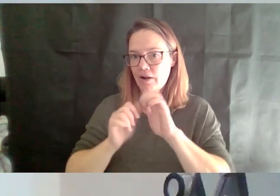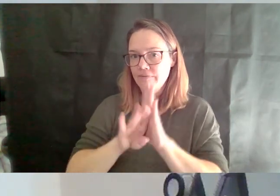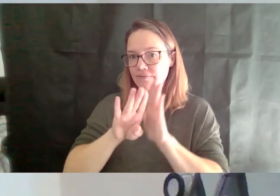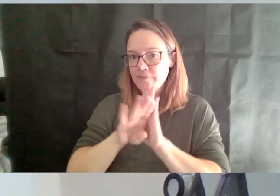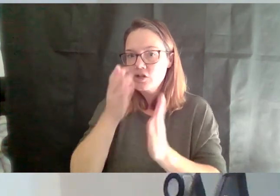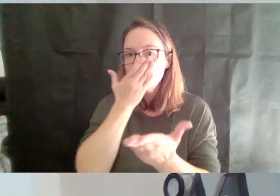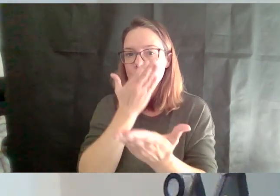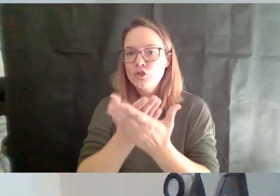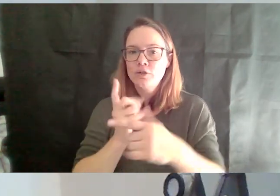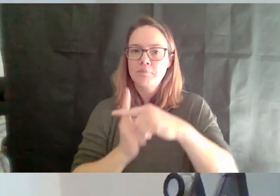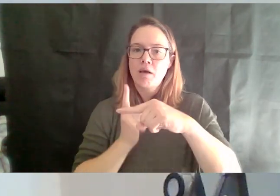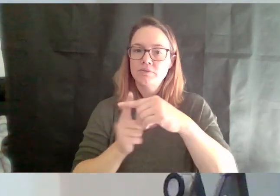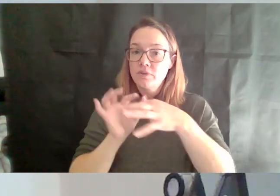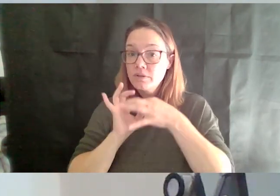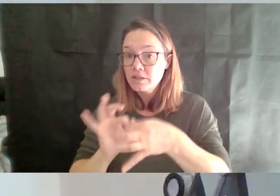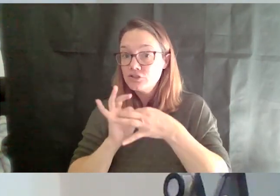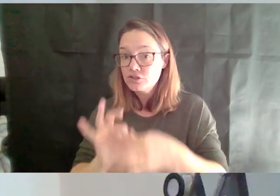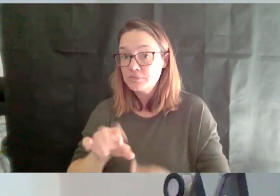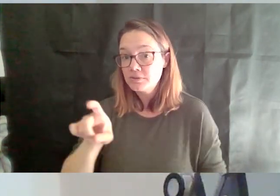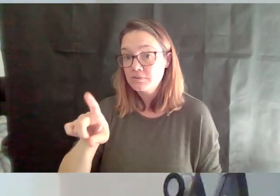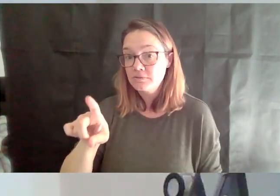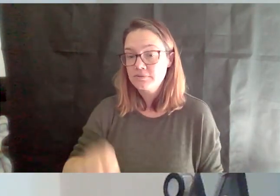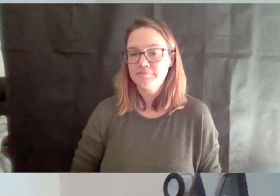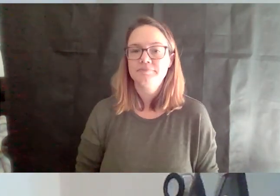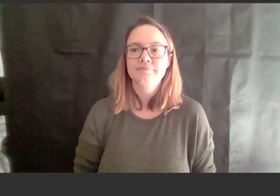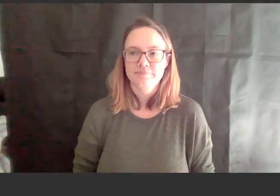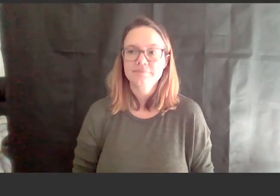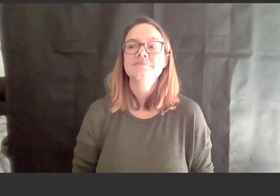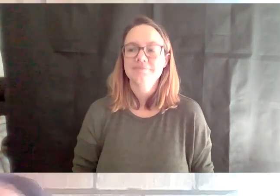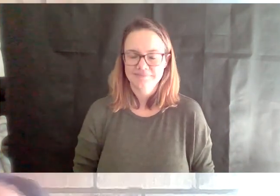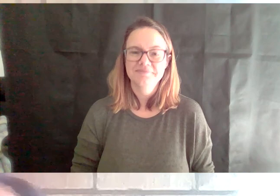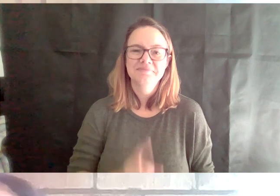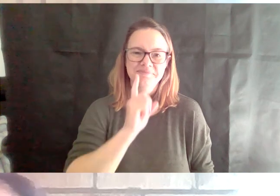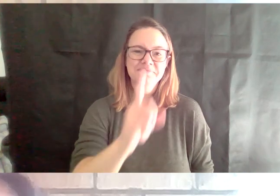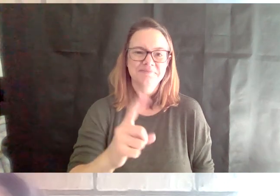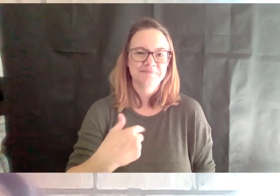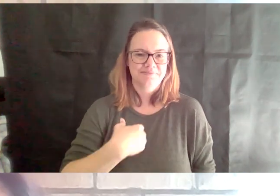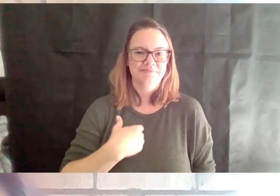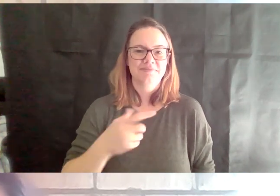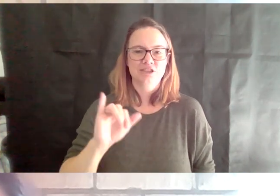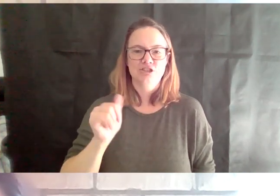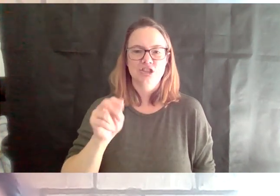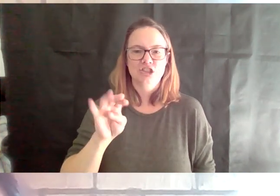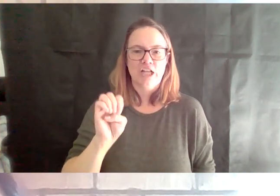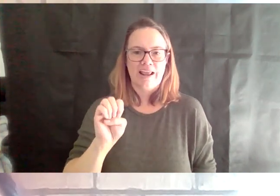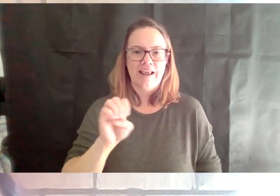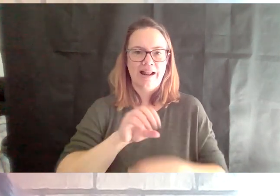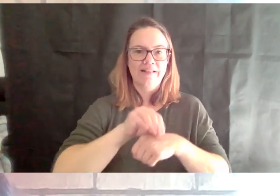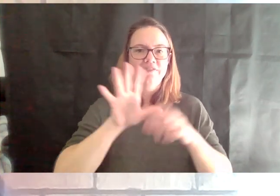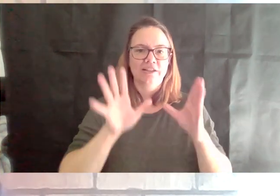and with other MHCD staff? Sure. Hi there. I'm Jane, one of the advisors here